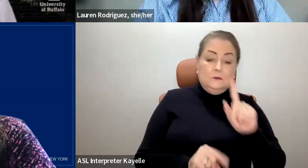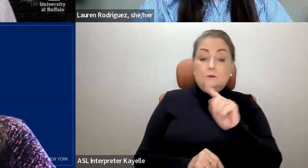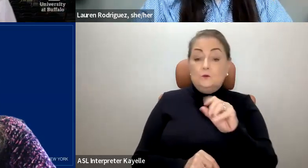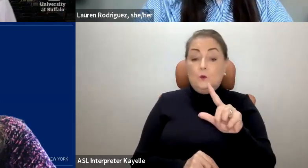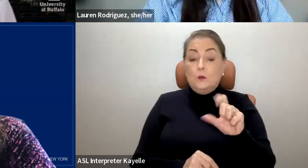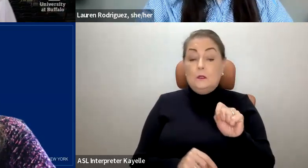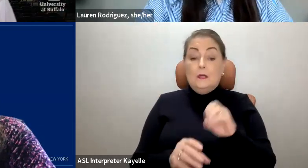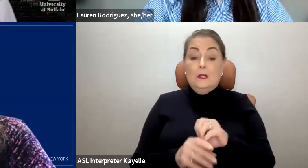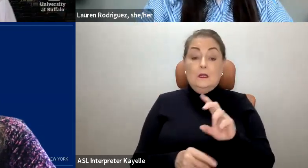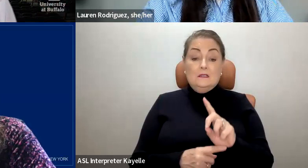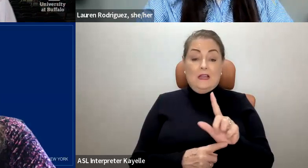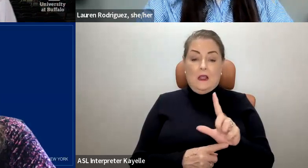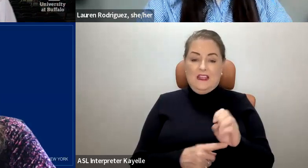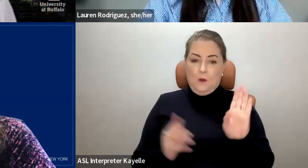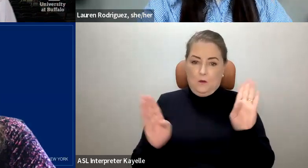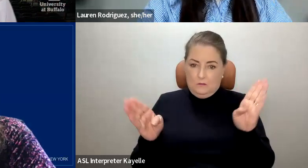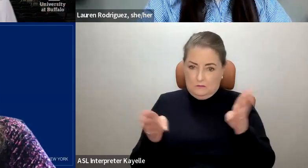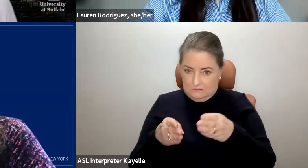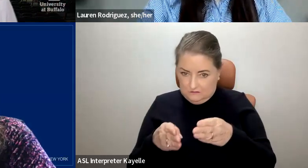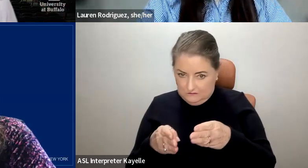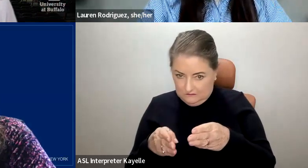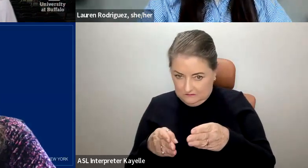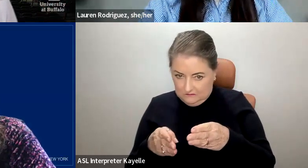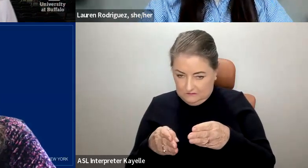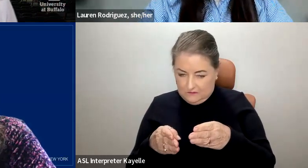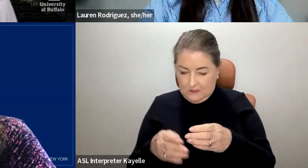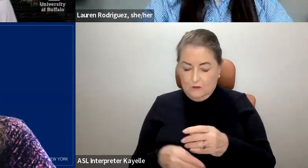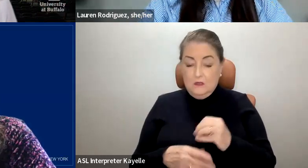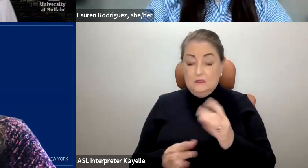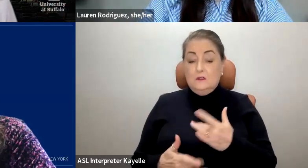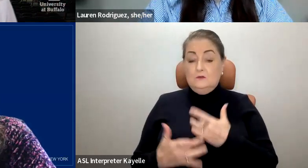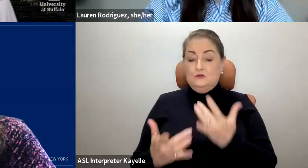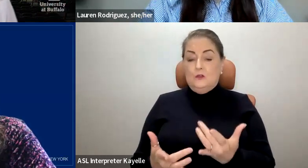DLE, it's a much narrower range. Generally there are a wide range